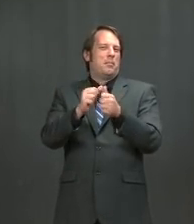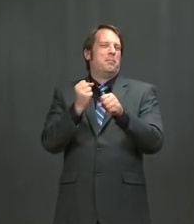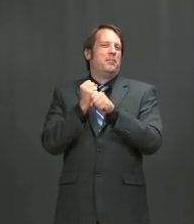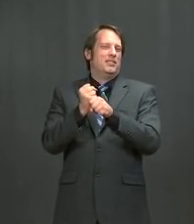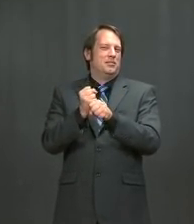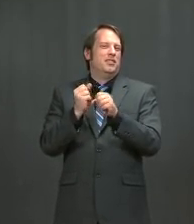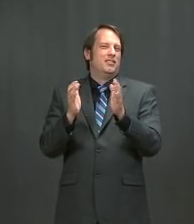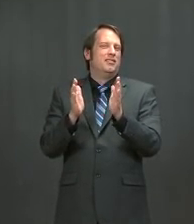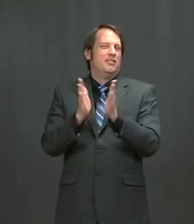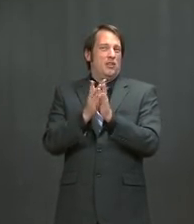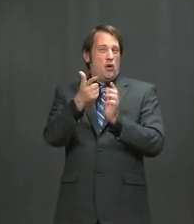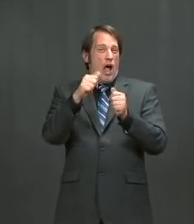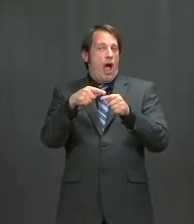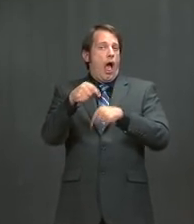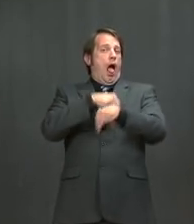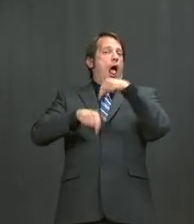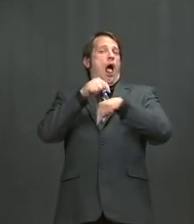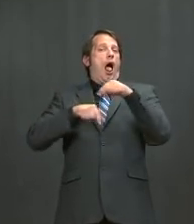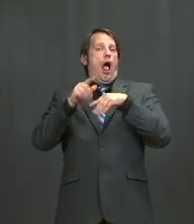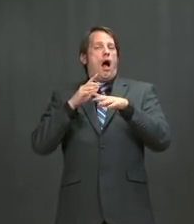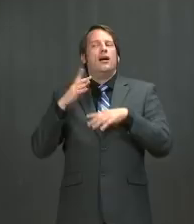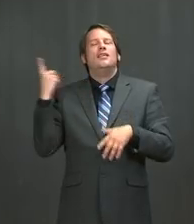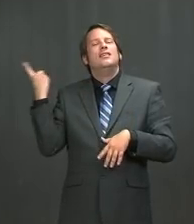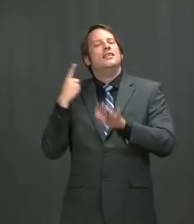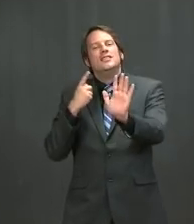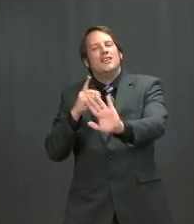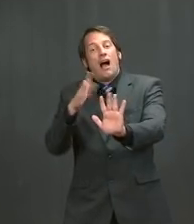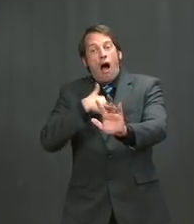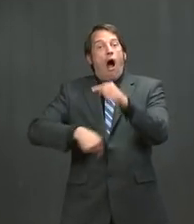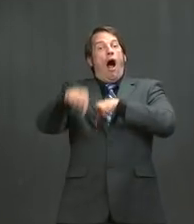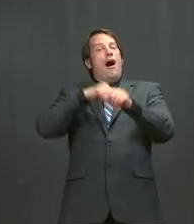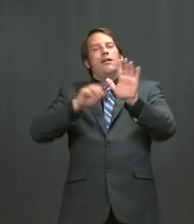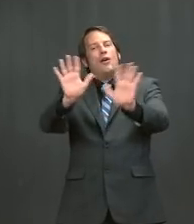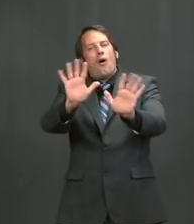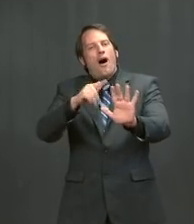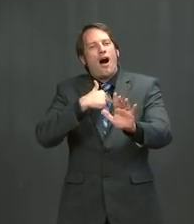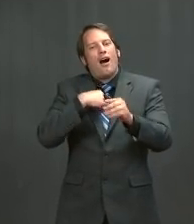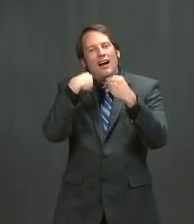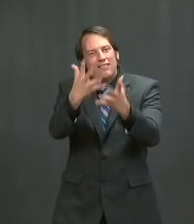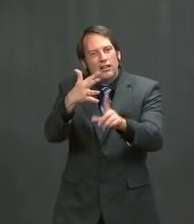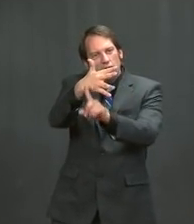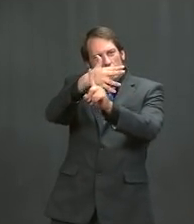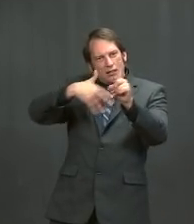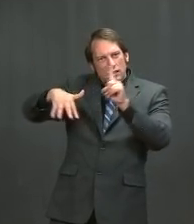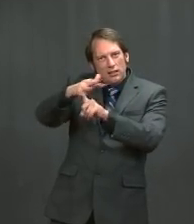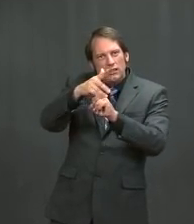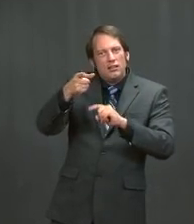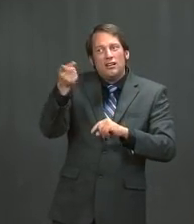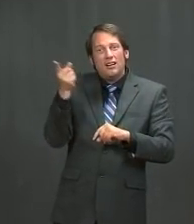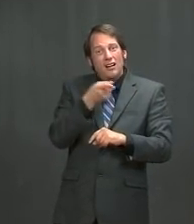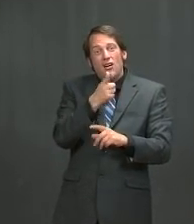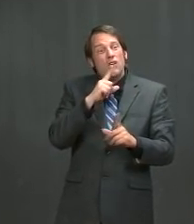and what the context of his remarks were, the question that was asked, and the full scope of his answer. And I think it's been shorthanded,